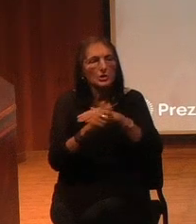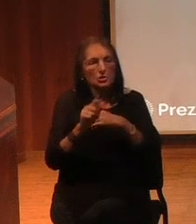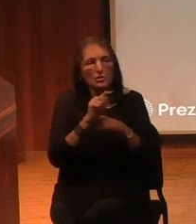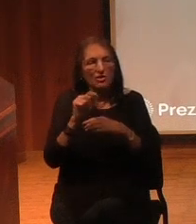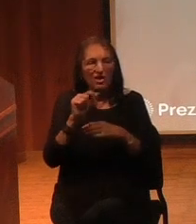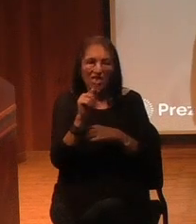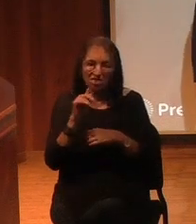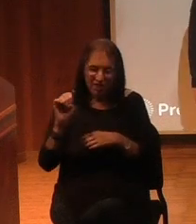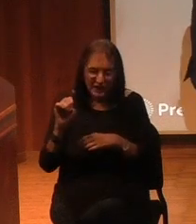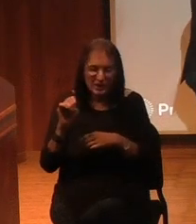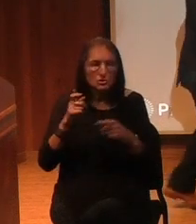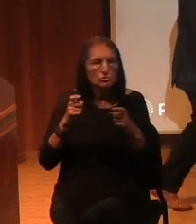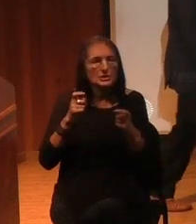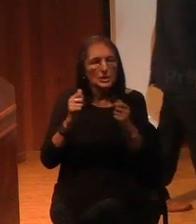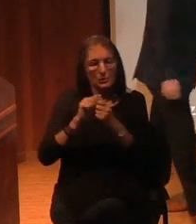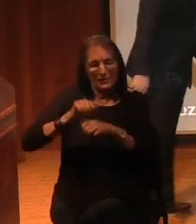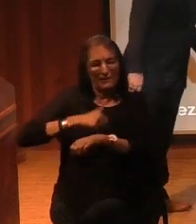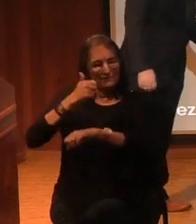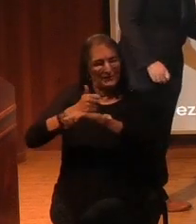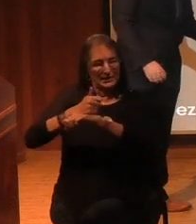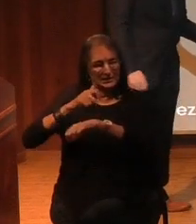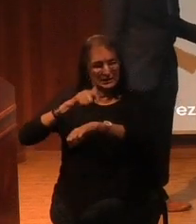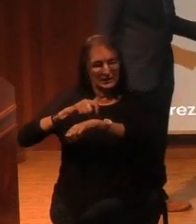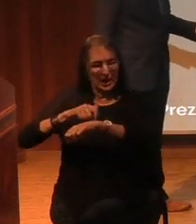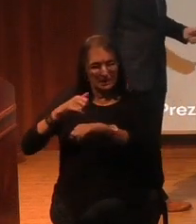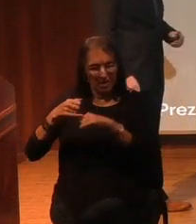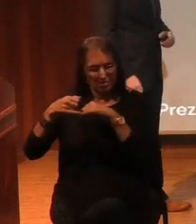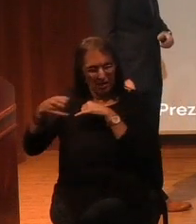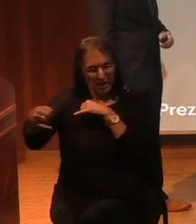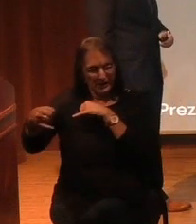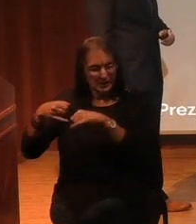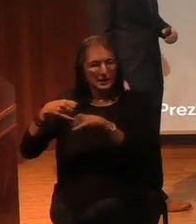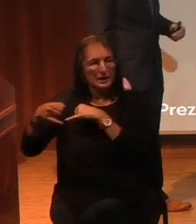At the beginning of the episode, the doctor, played by Peter Capaldi, a Scottish actor,